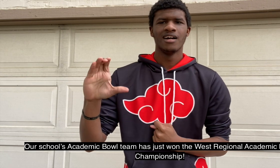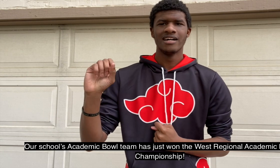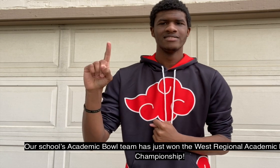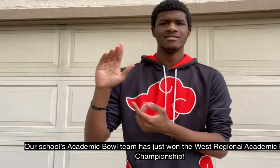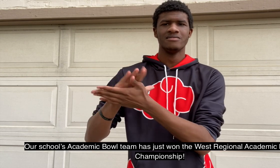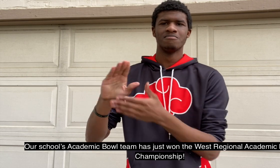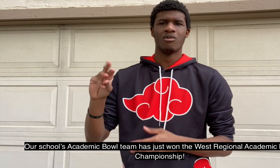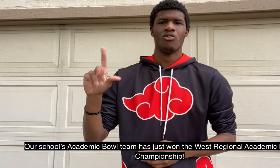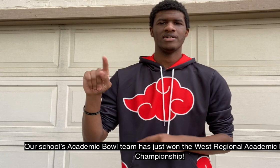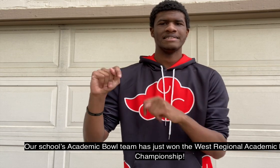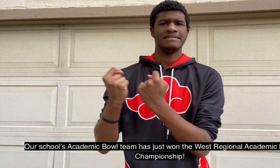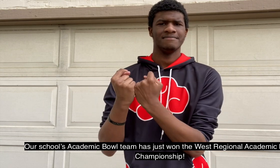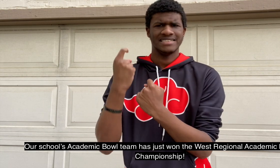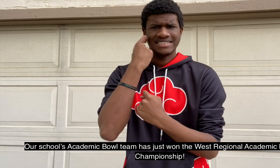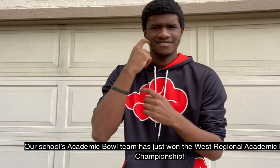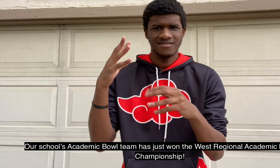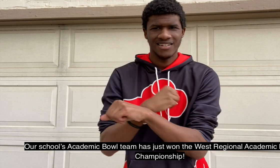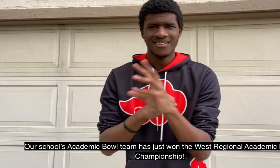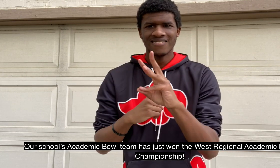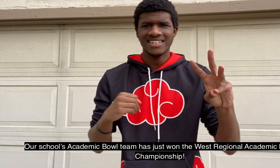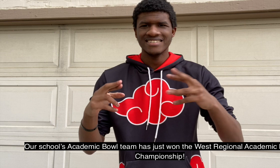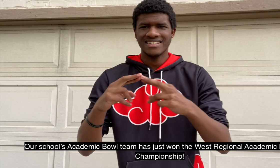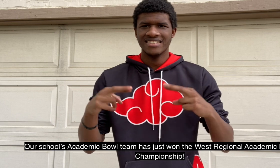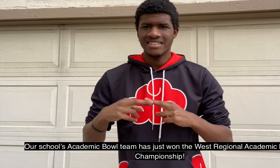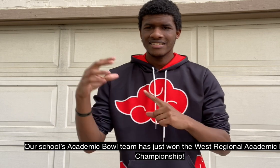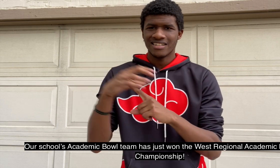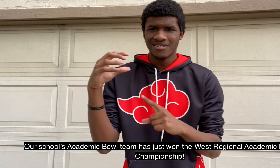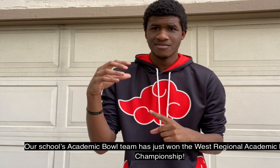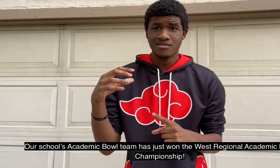Our school’s Academic Bowl team has just won the West Regional Academic Bowl Championship!